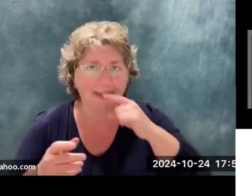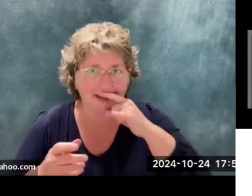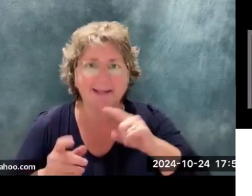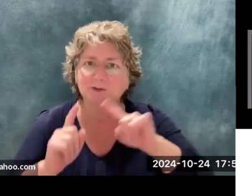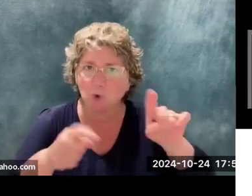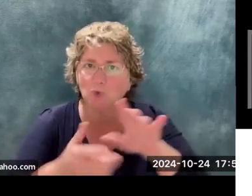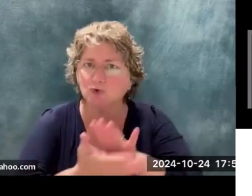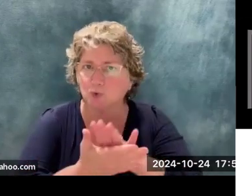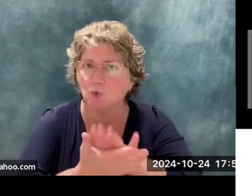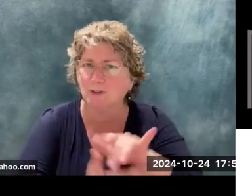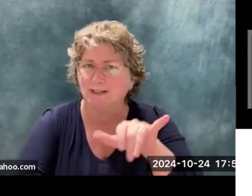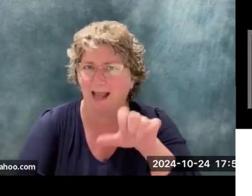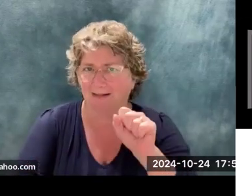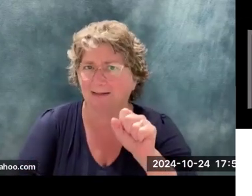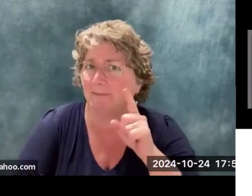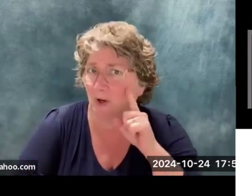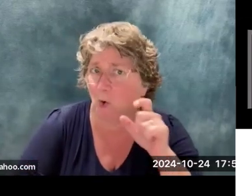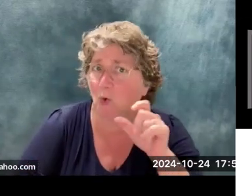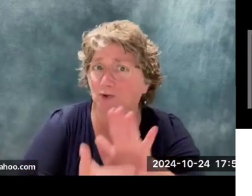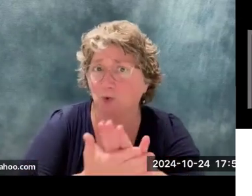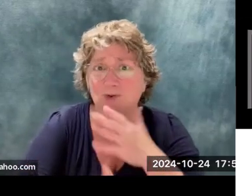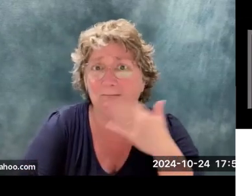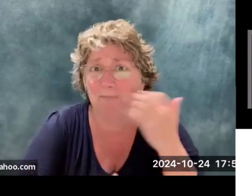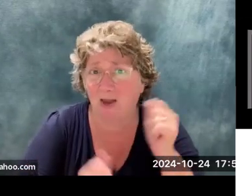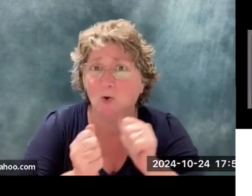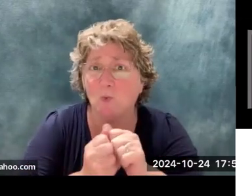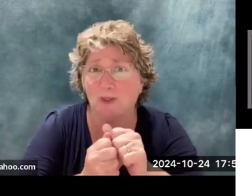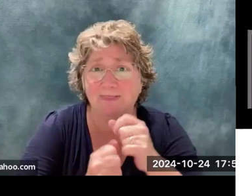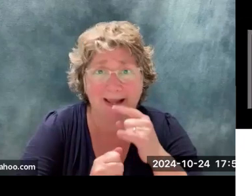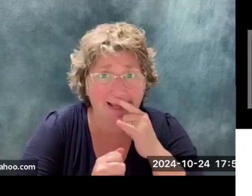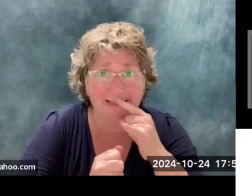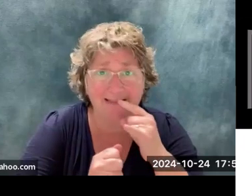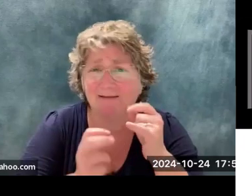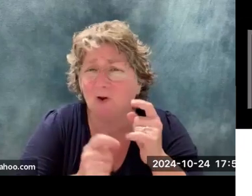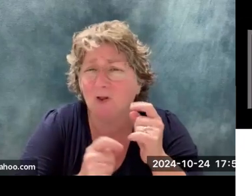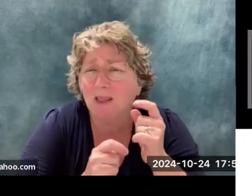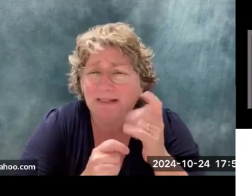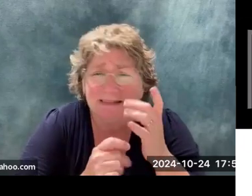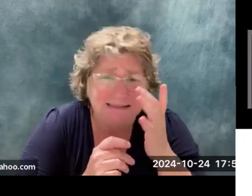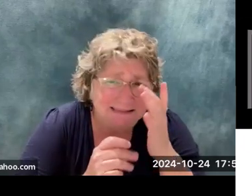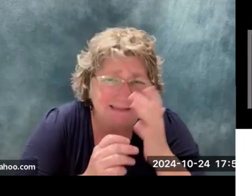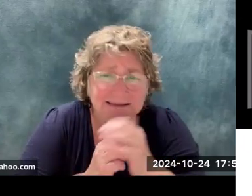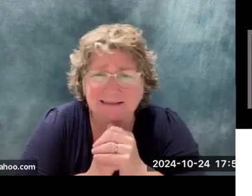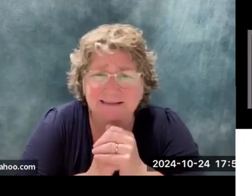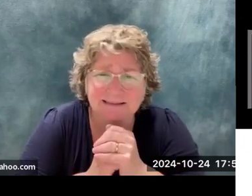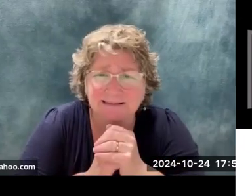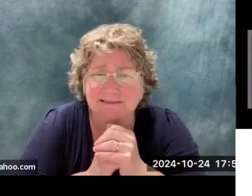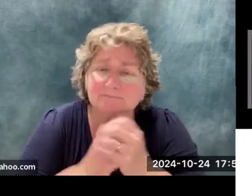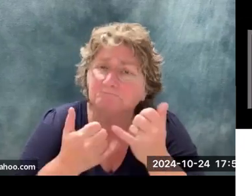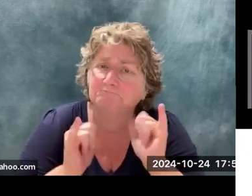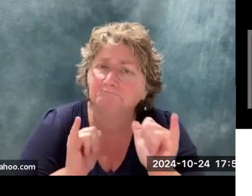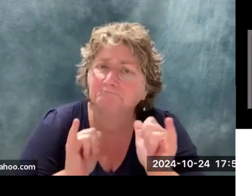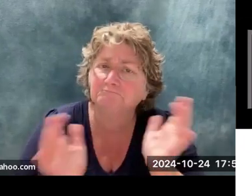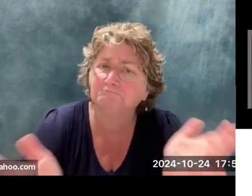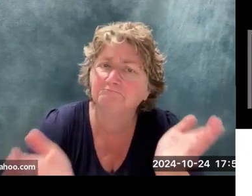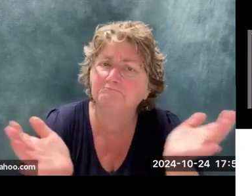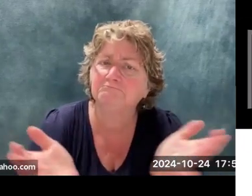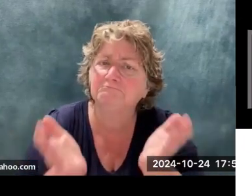because school is better with them, even when they're a little under the weather. So we urge our families, if our